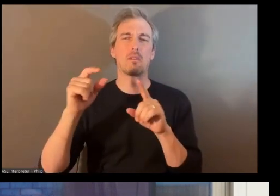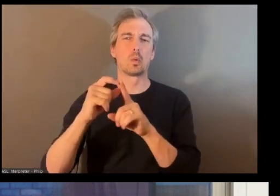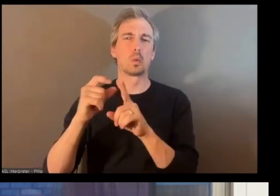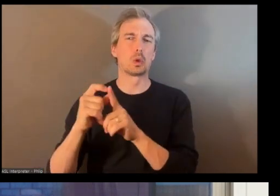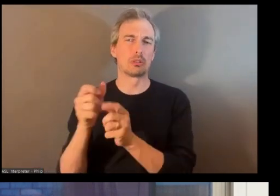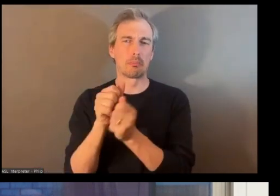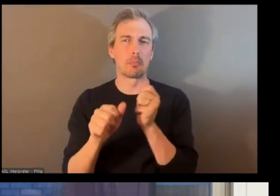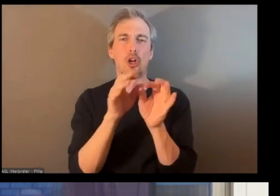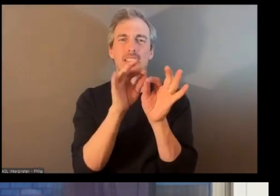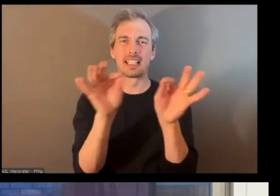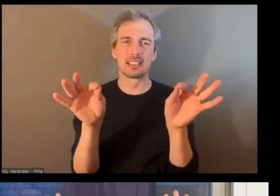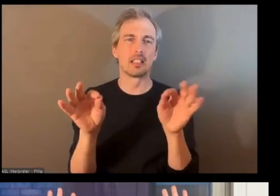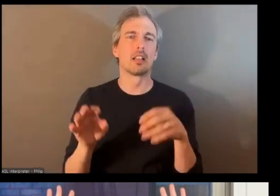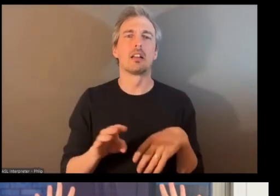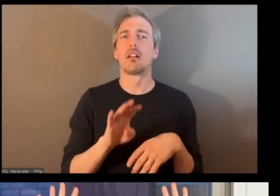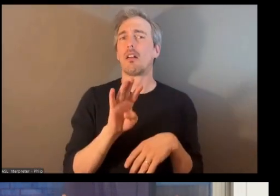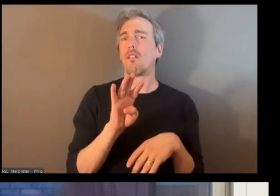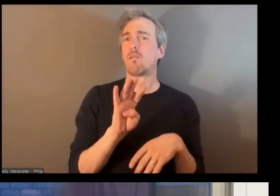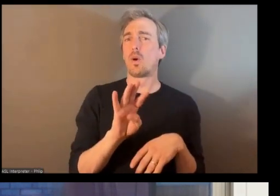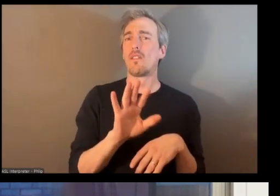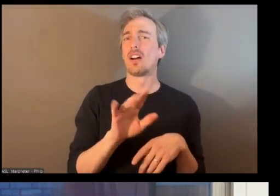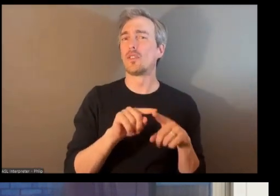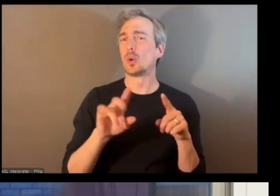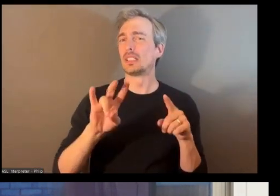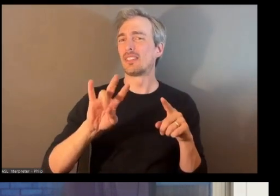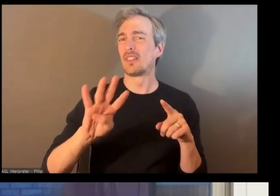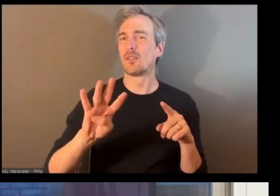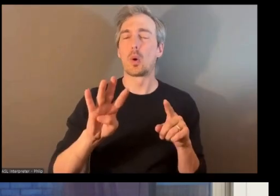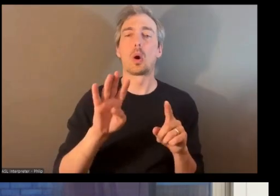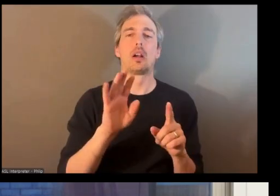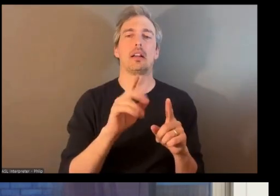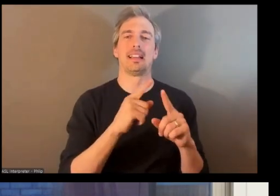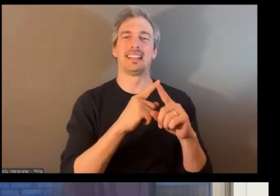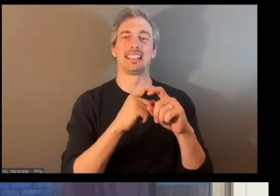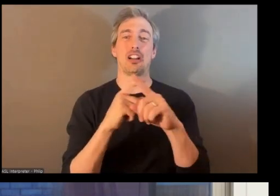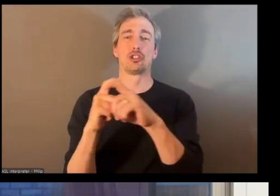per line, to not create this unreadable wall of text that just